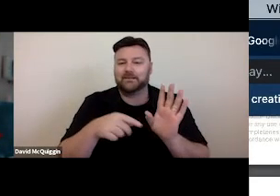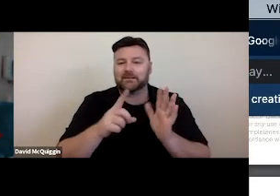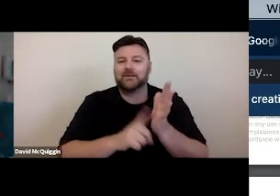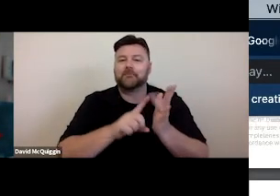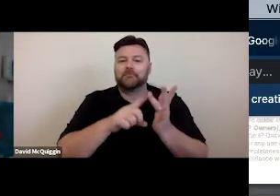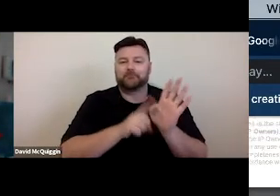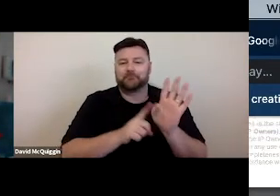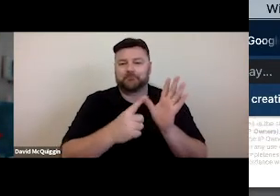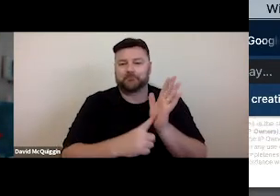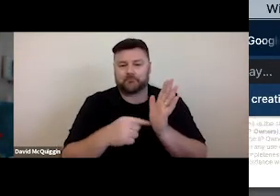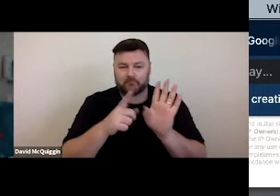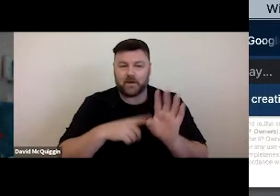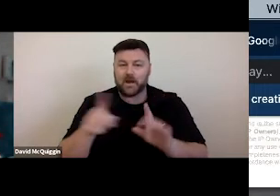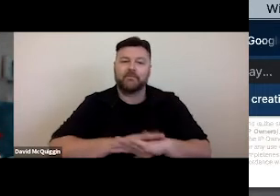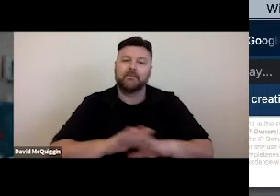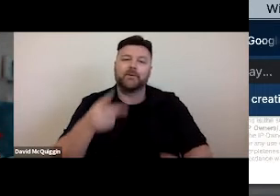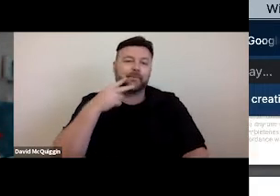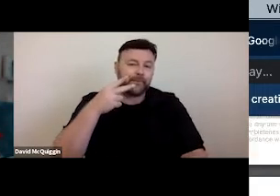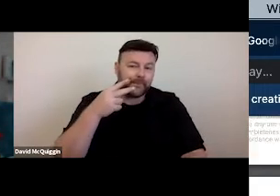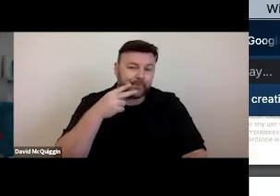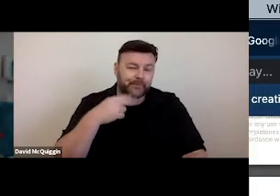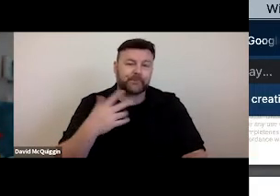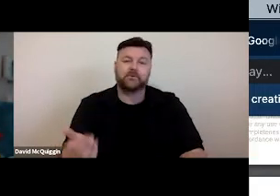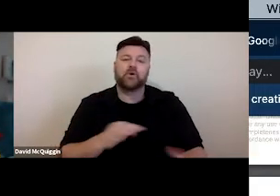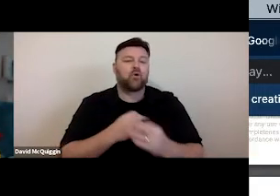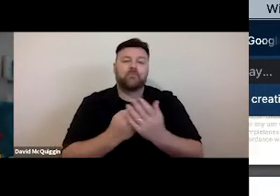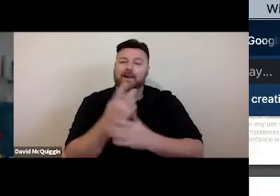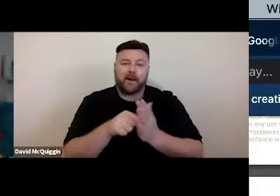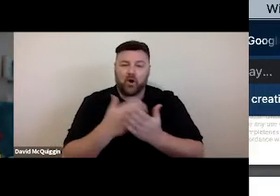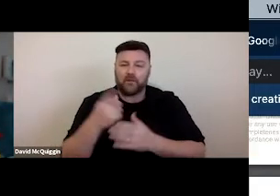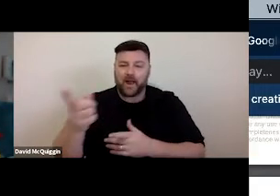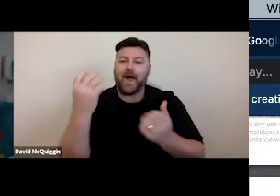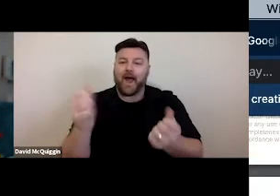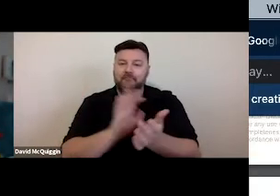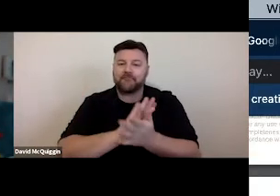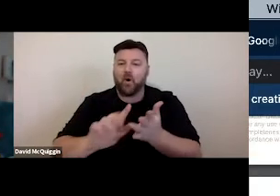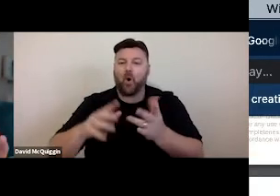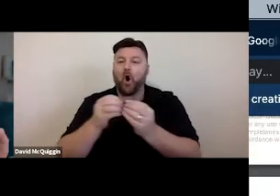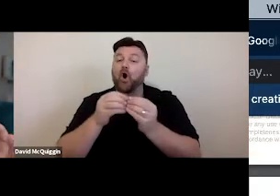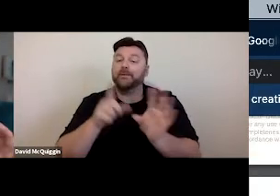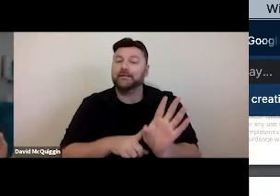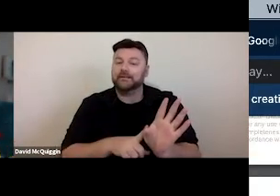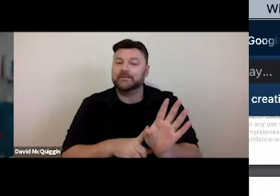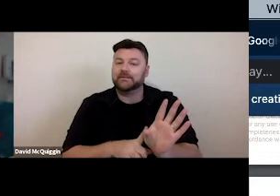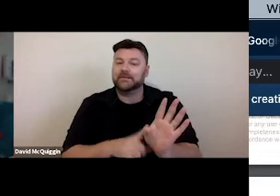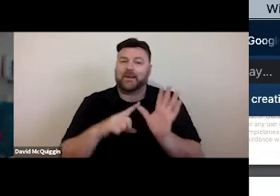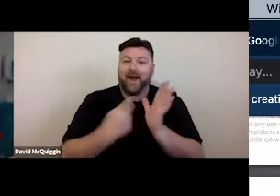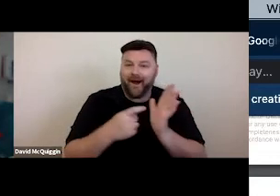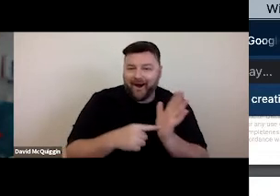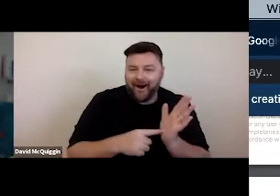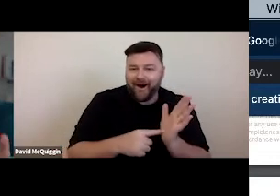money on the ciggies and a they have hobbies in arts, theatres and